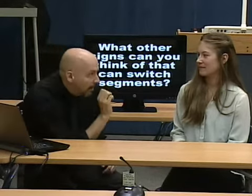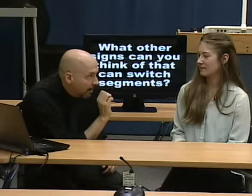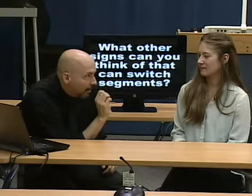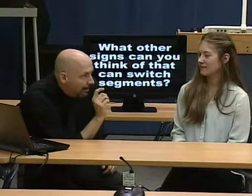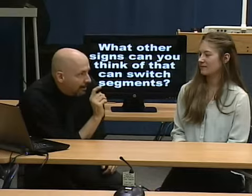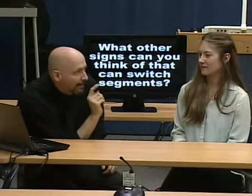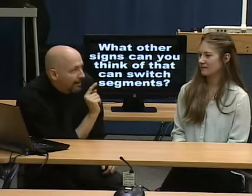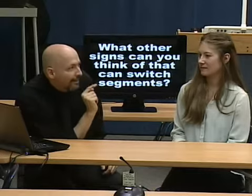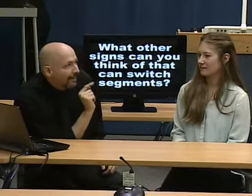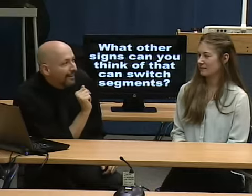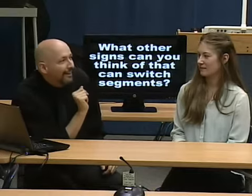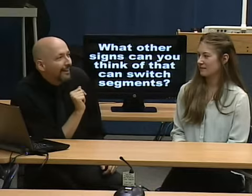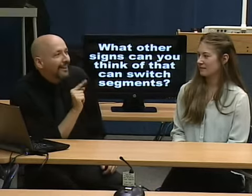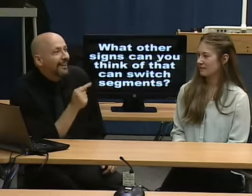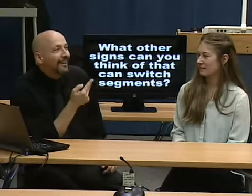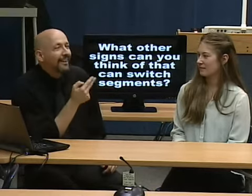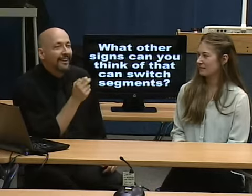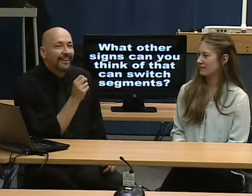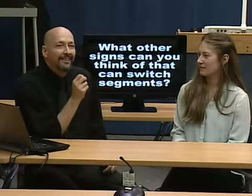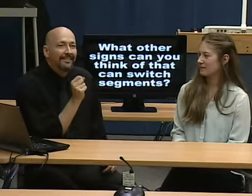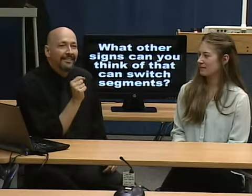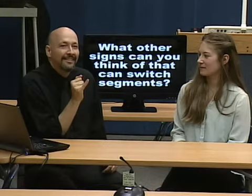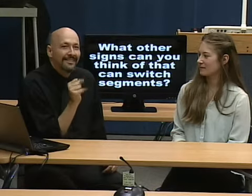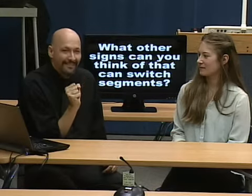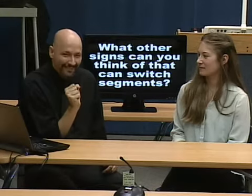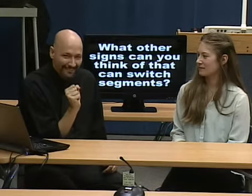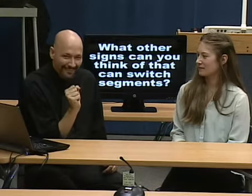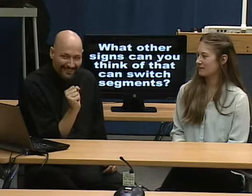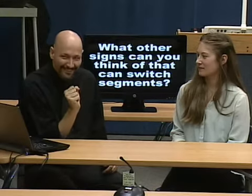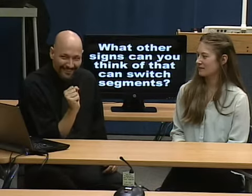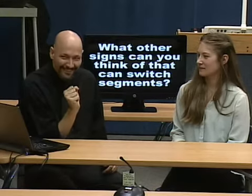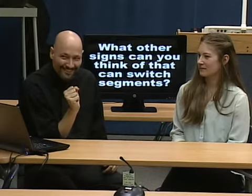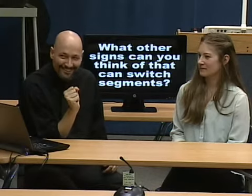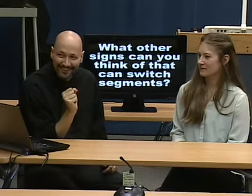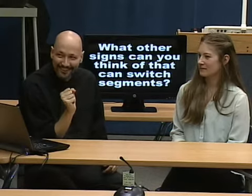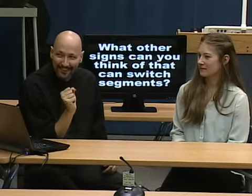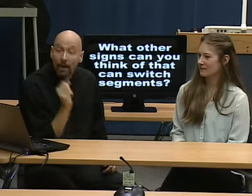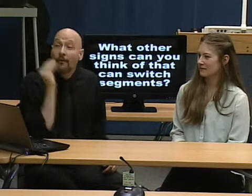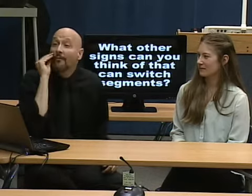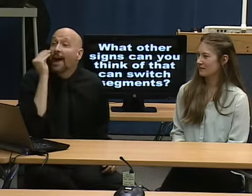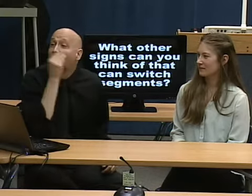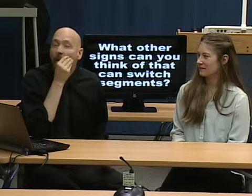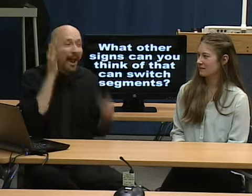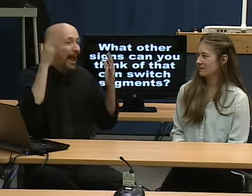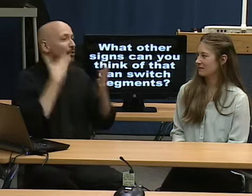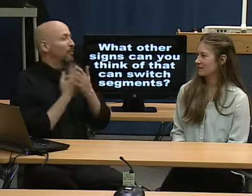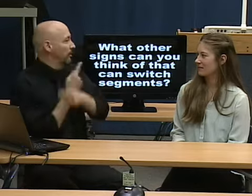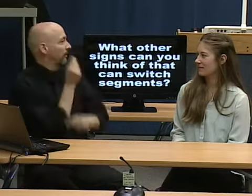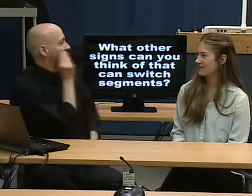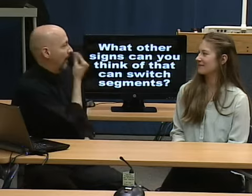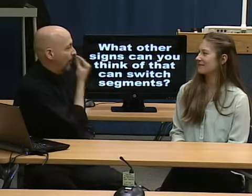M-E-T-A-T-H-E-S-I-S "Flower"? Yay, good! "Flower."